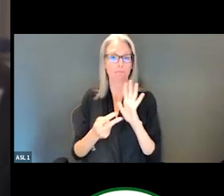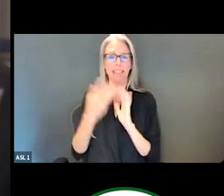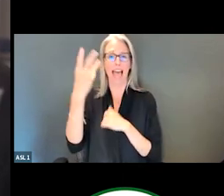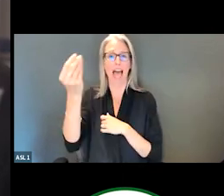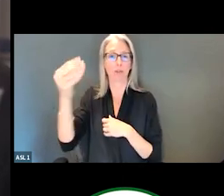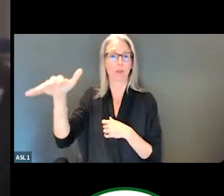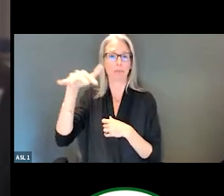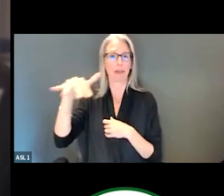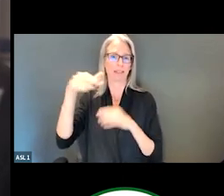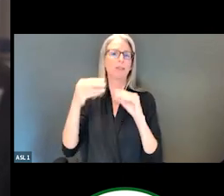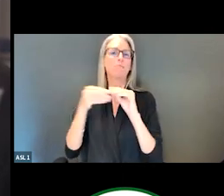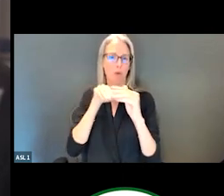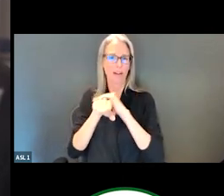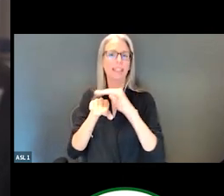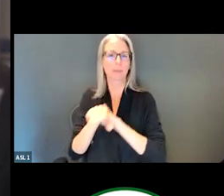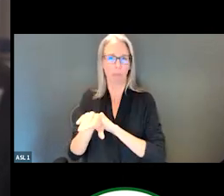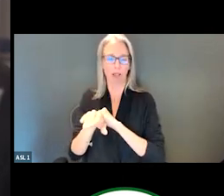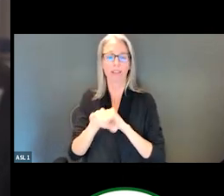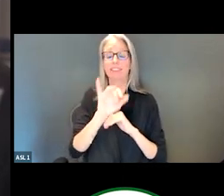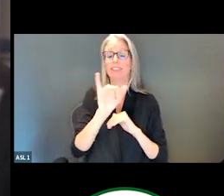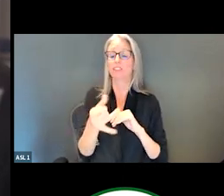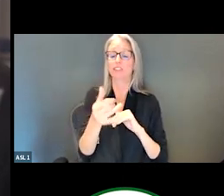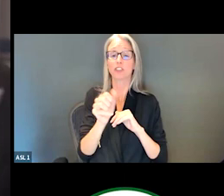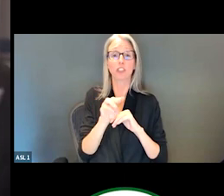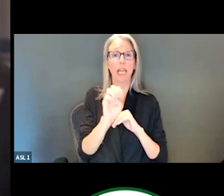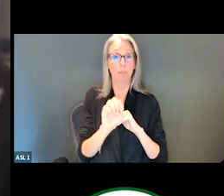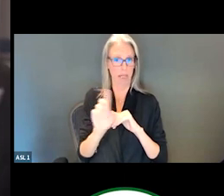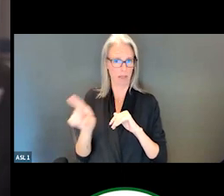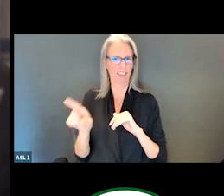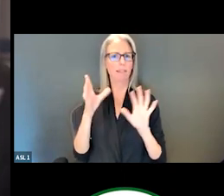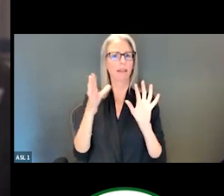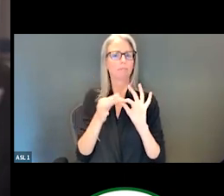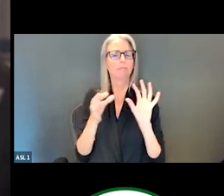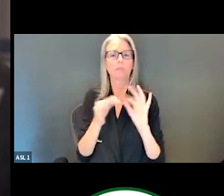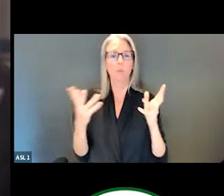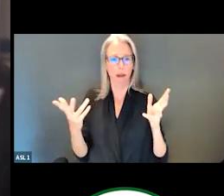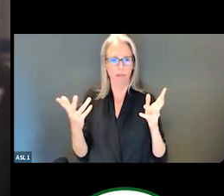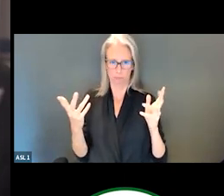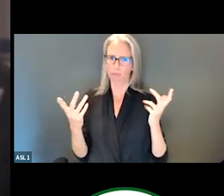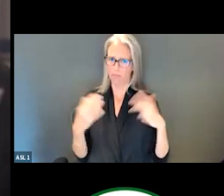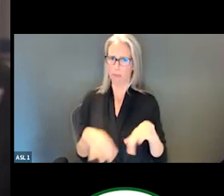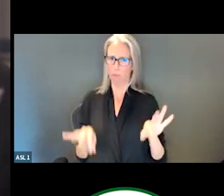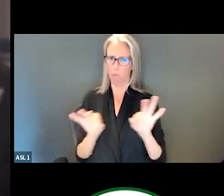make, to allow this type of equipment if there are cases where, they may not be allowed.